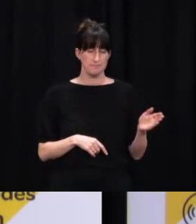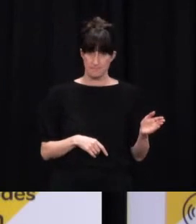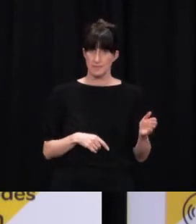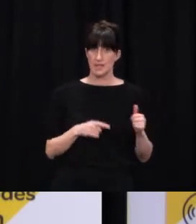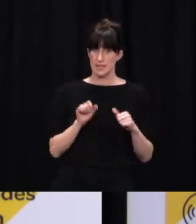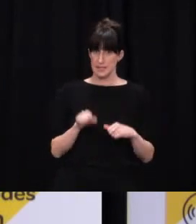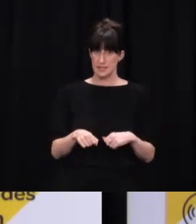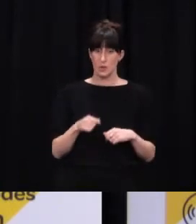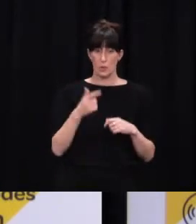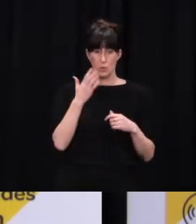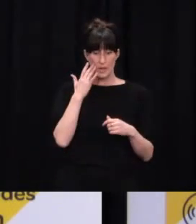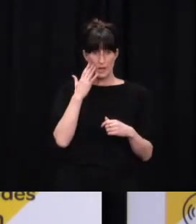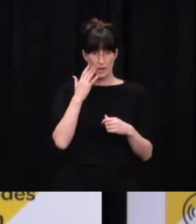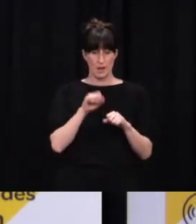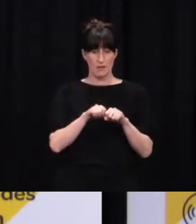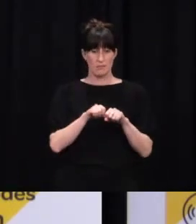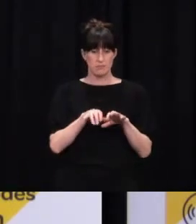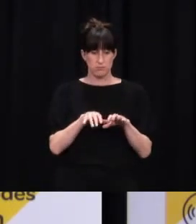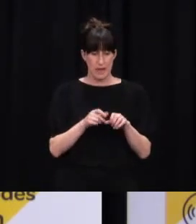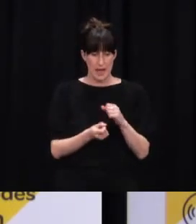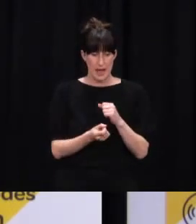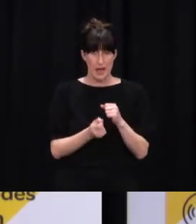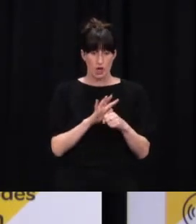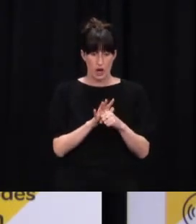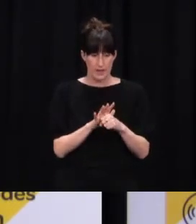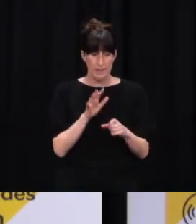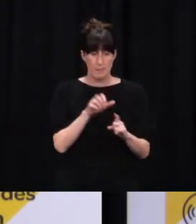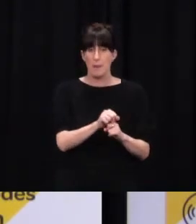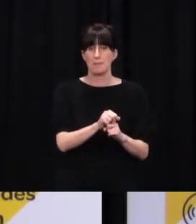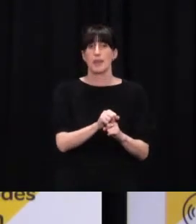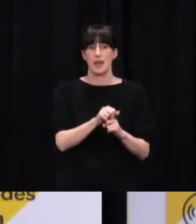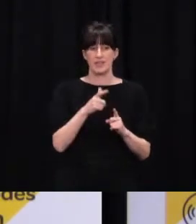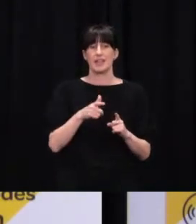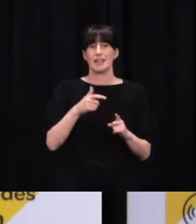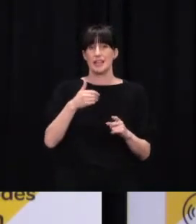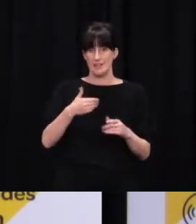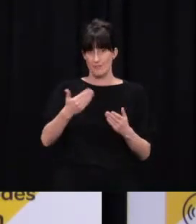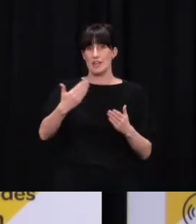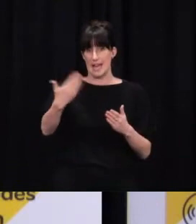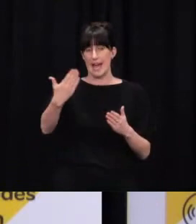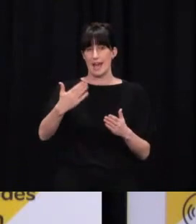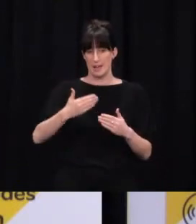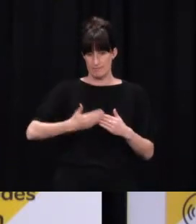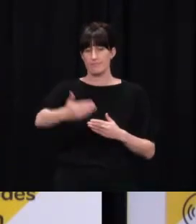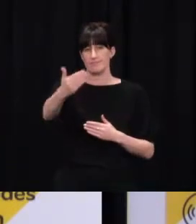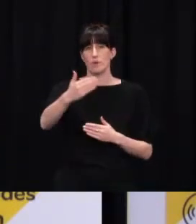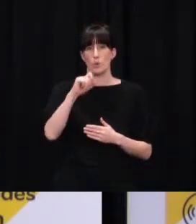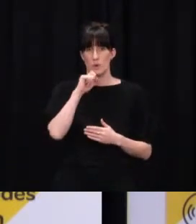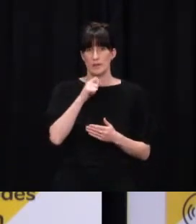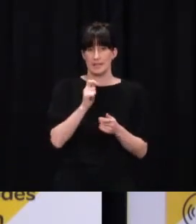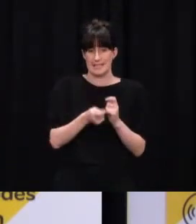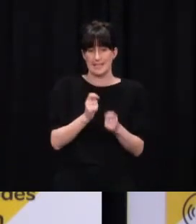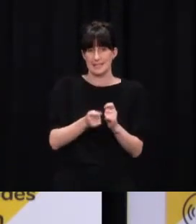pick it up? >>Dr Bloomfield will comment on that. >>In fac,